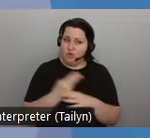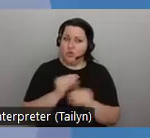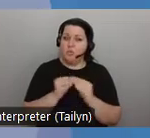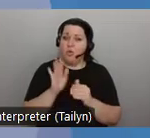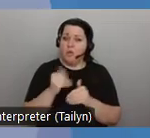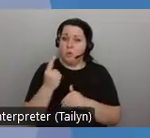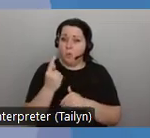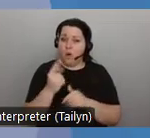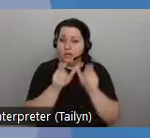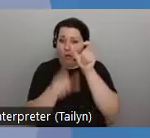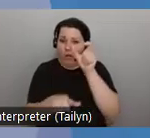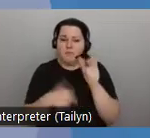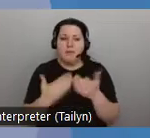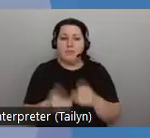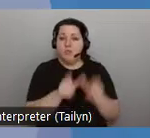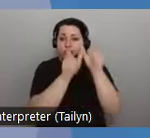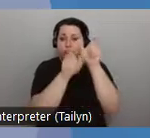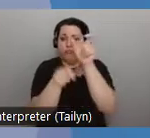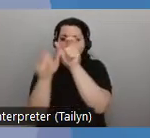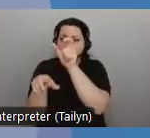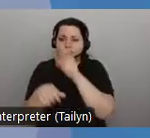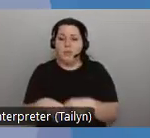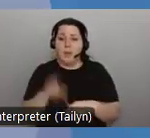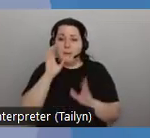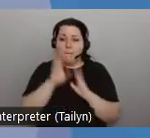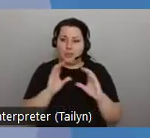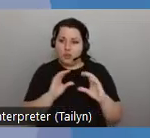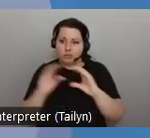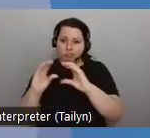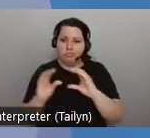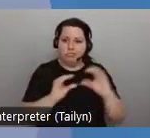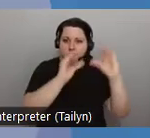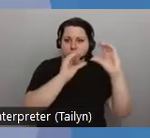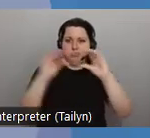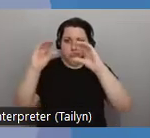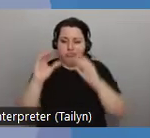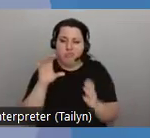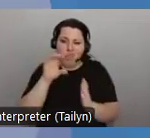however if you start using more than a single column, start setting up single columns, start